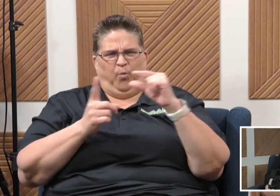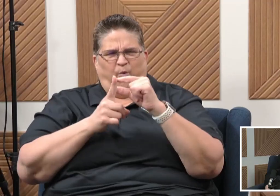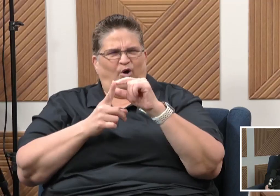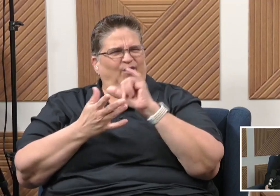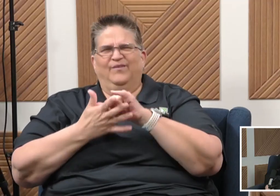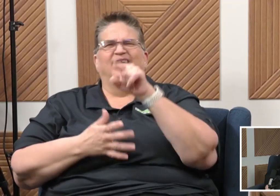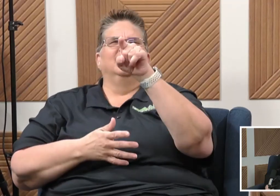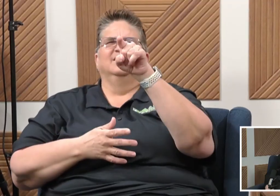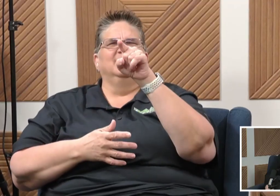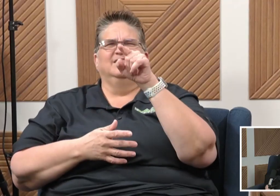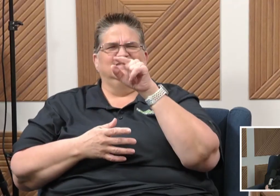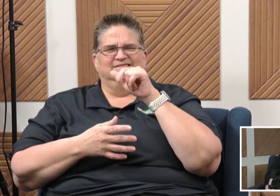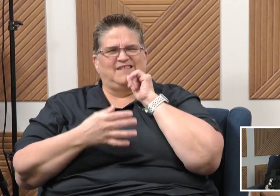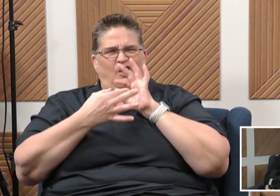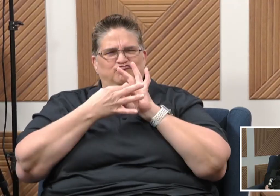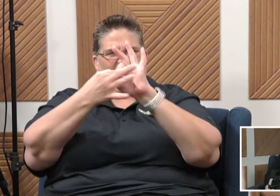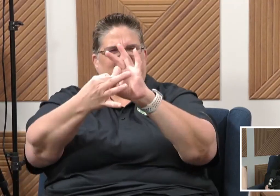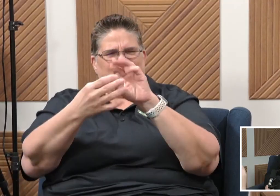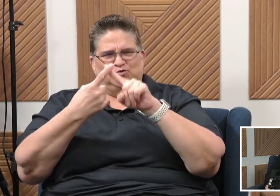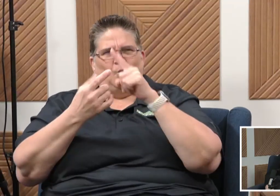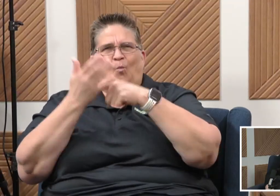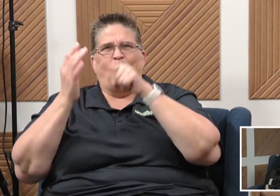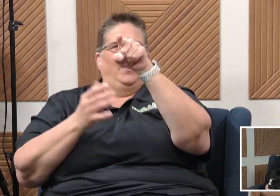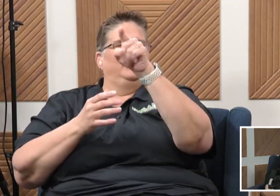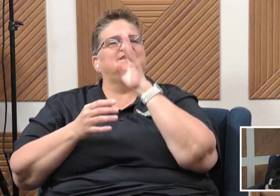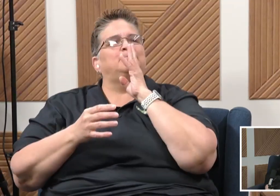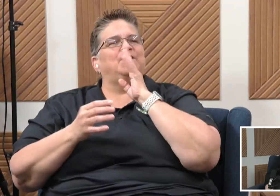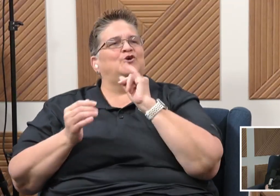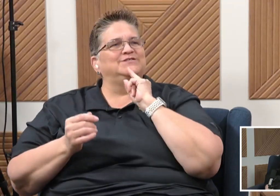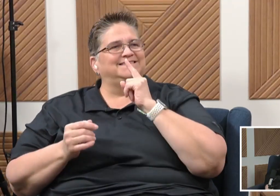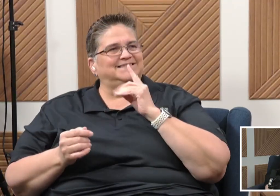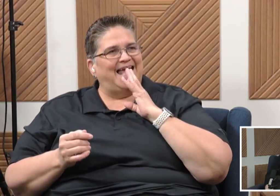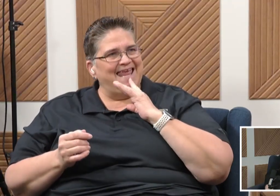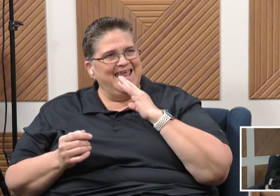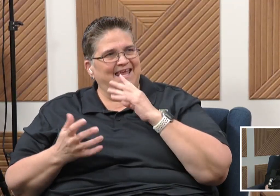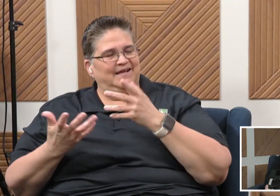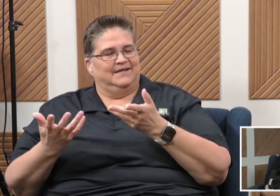Or some odd word pops up in there, and it's like, that's not even related to what they're talking about right now.